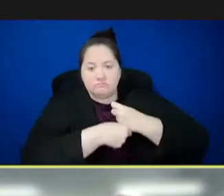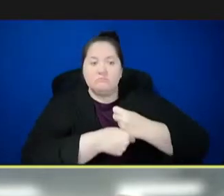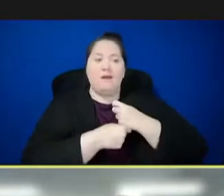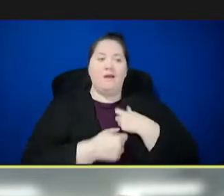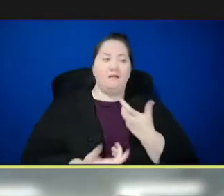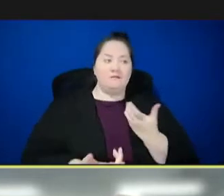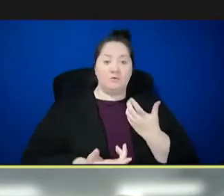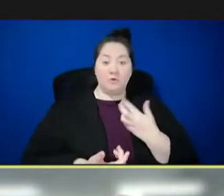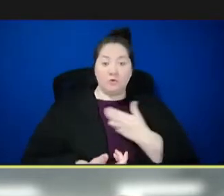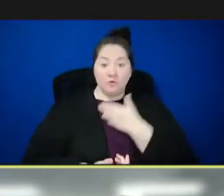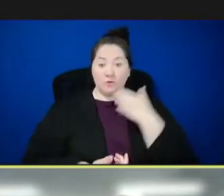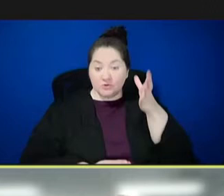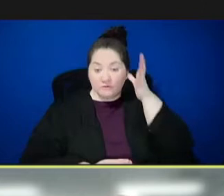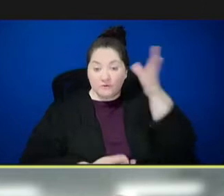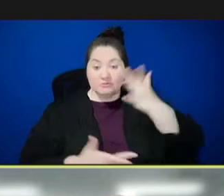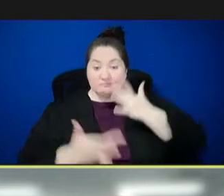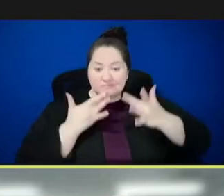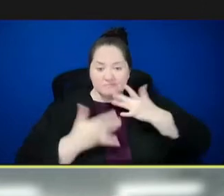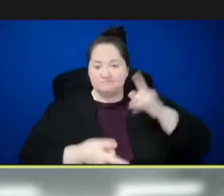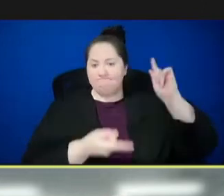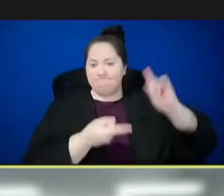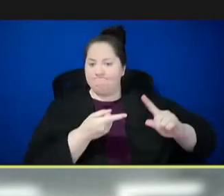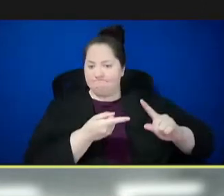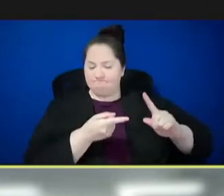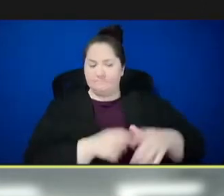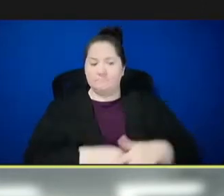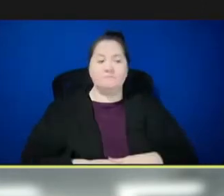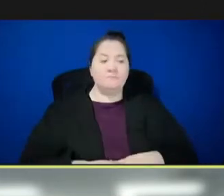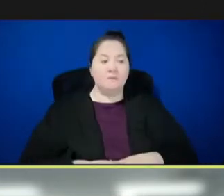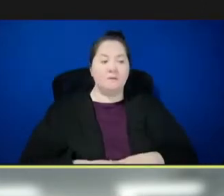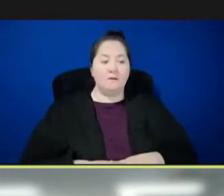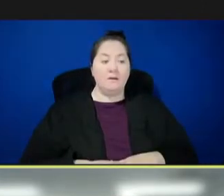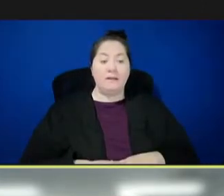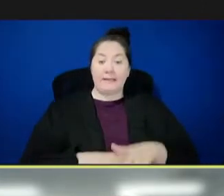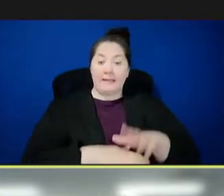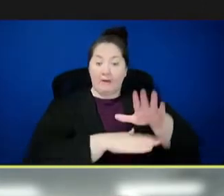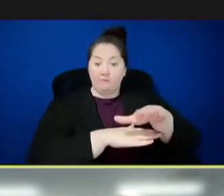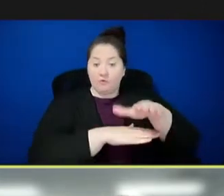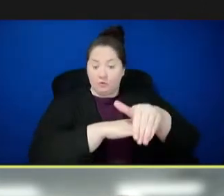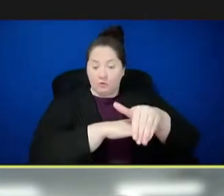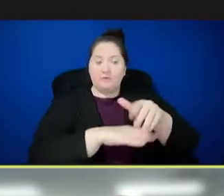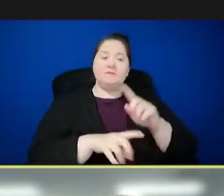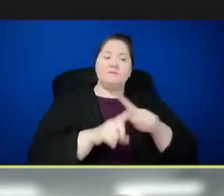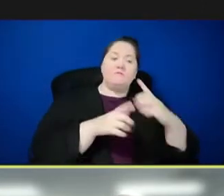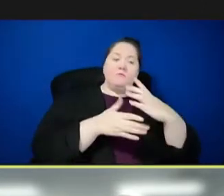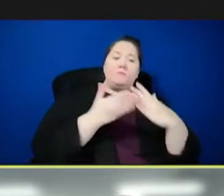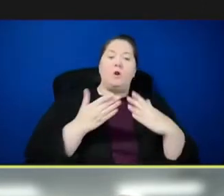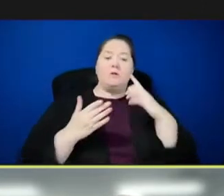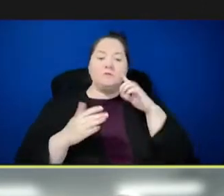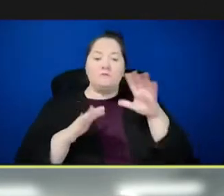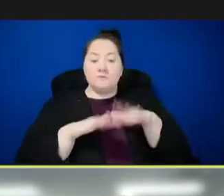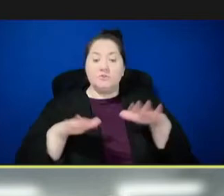future shortages. Our two late-day panels focused on different aspects of childhood immunizations.